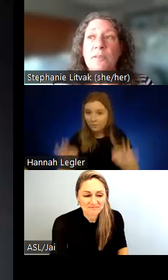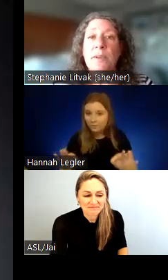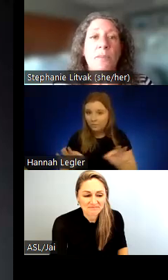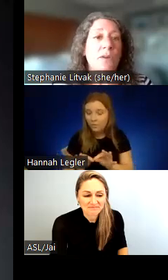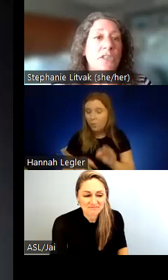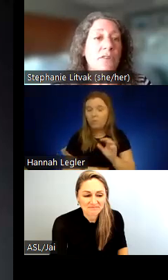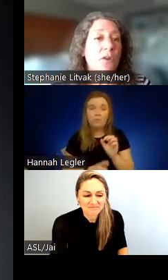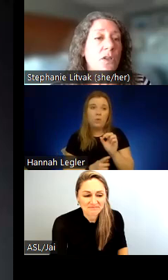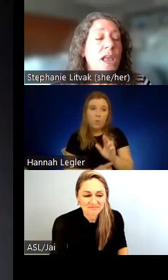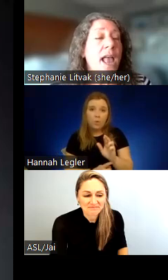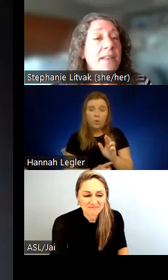bit more general.